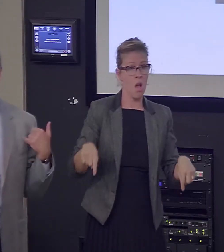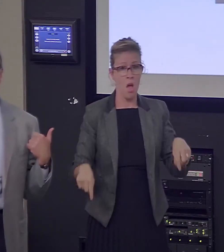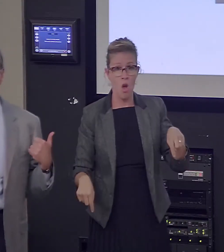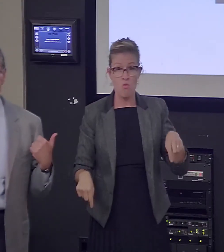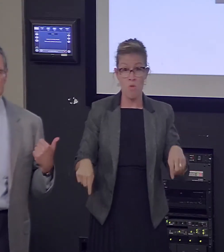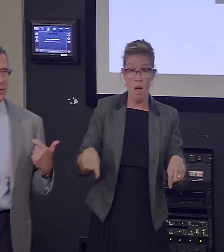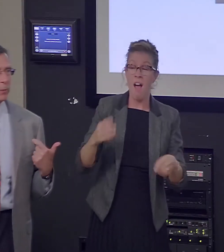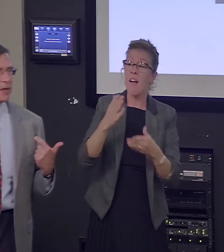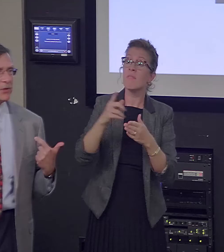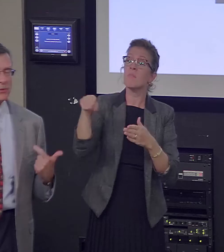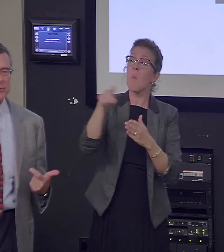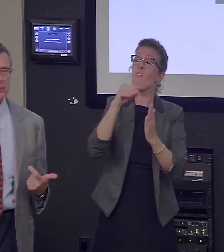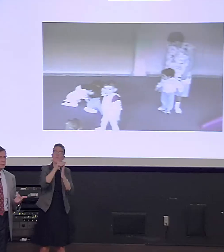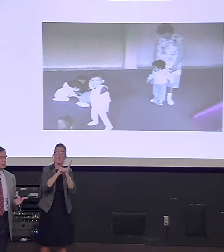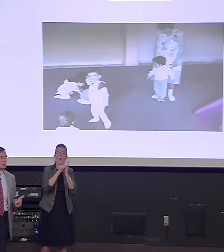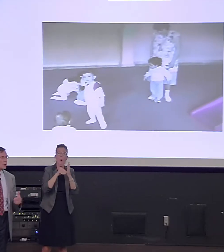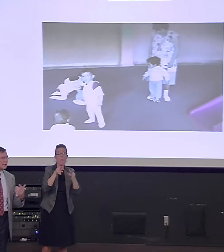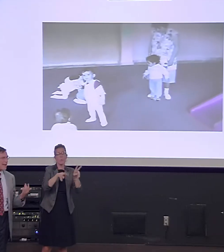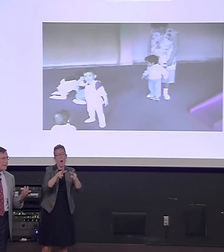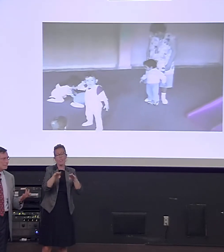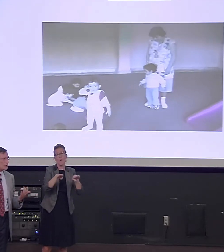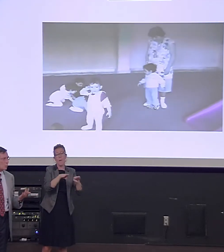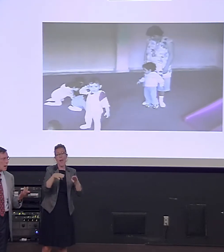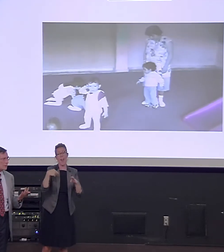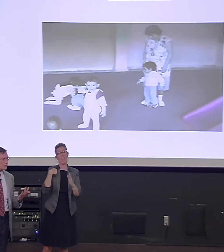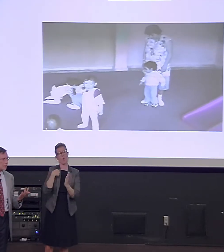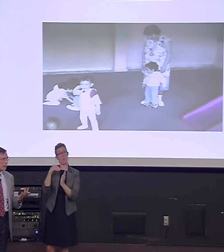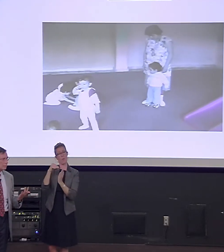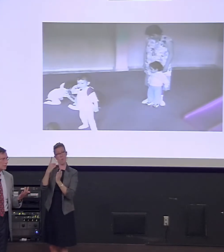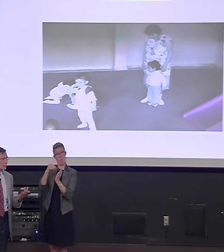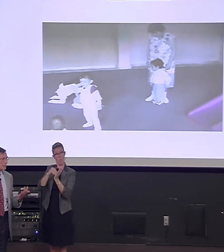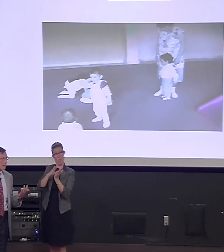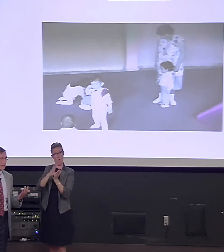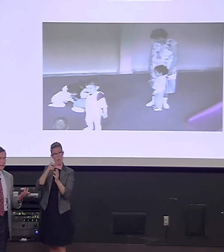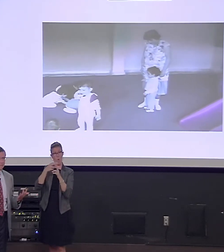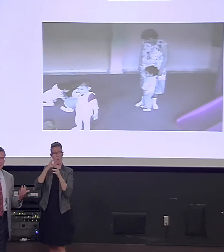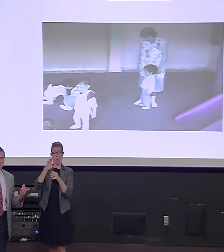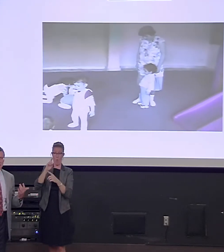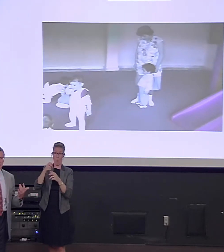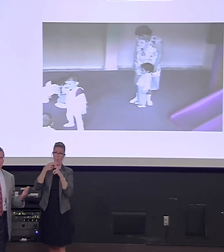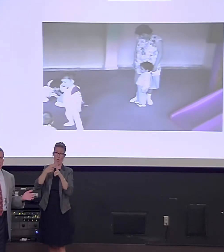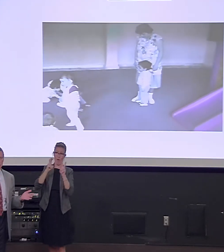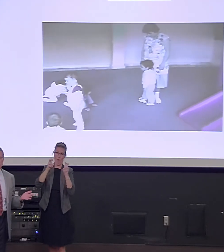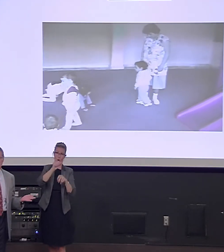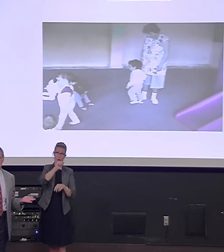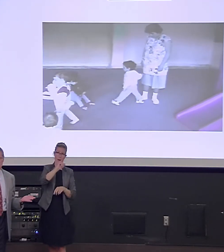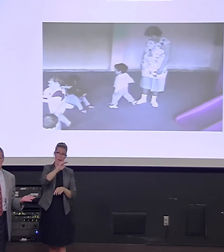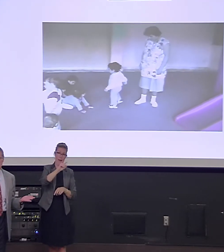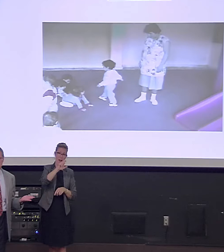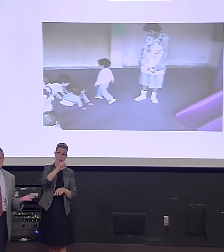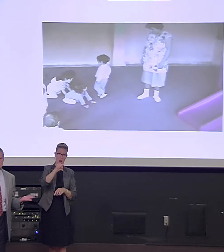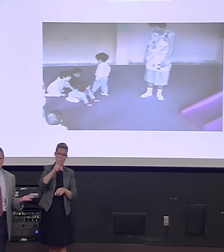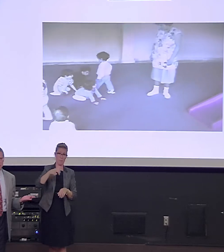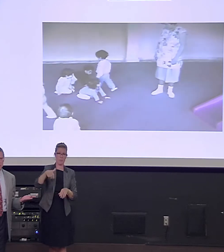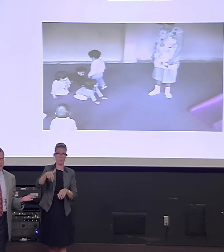we have a code that we use which is called aimless wandering If you go into a day care center,